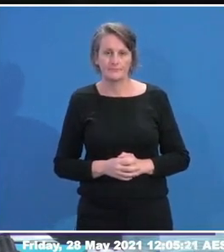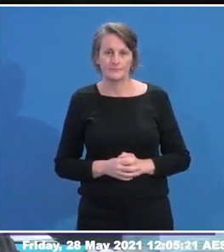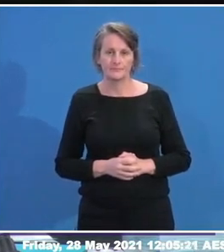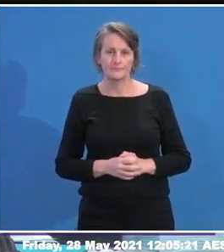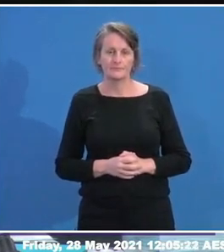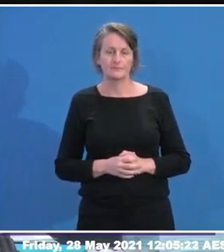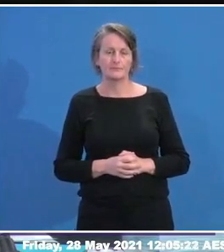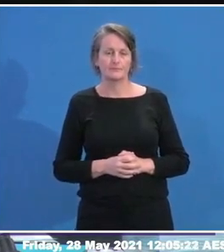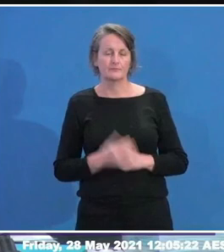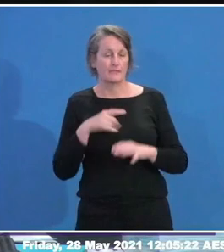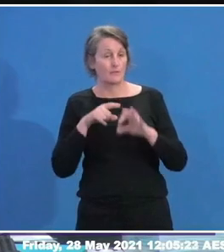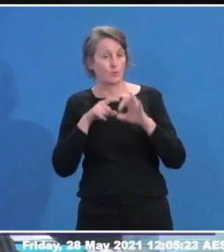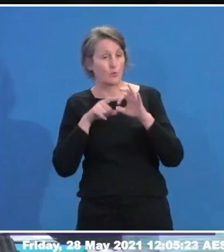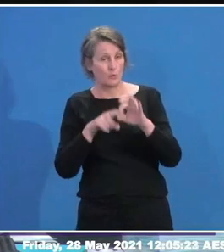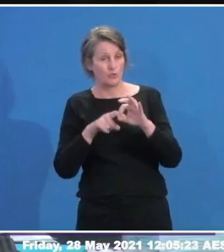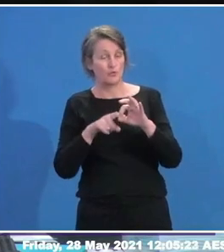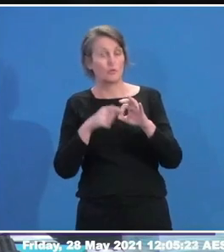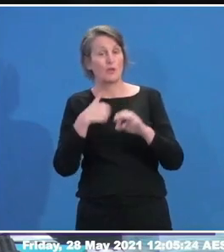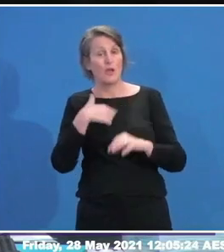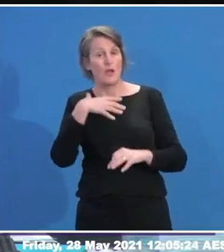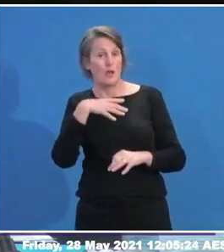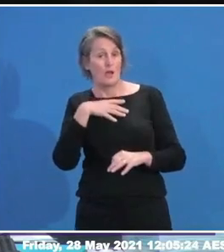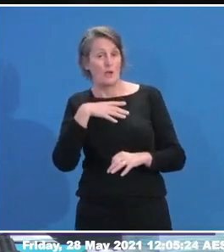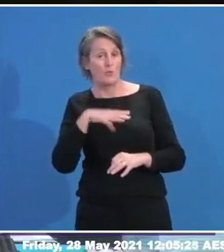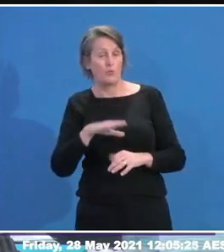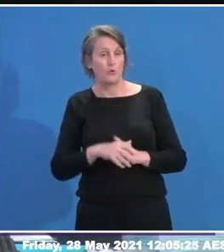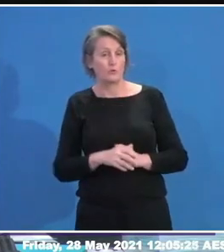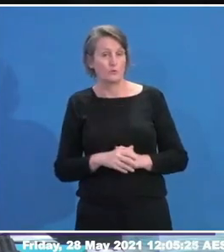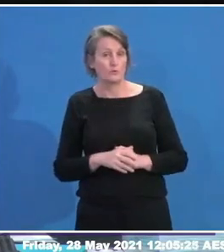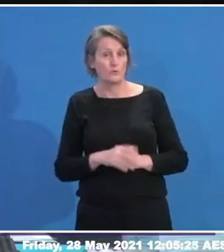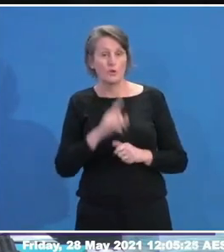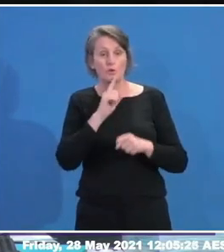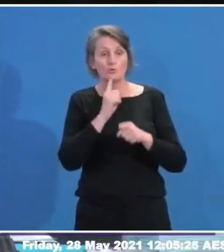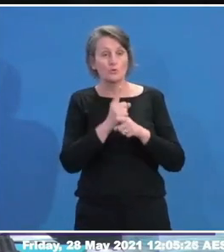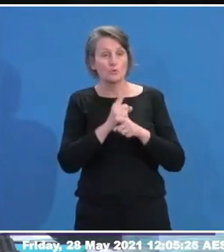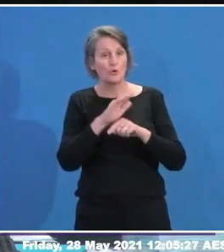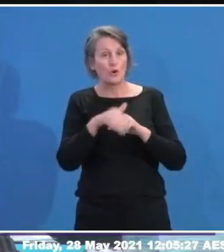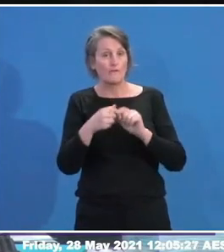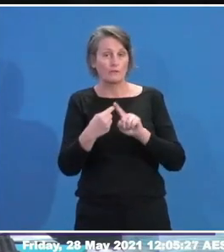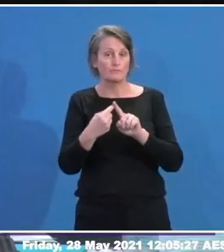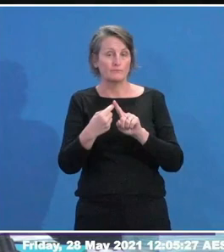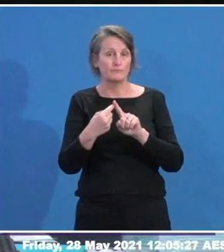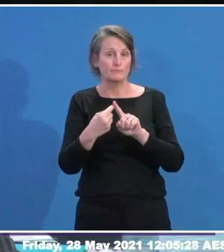Ms Cuddihy, I want to take you to the time of the NDIS complaint, 25 June